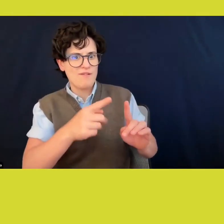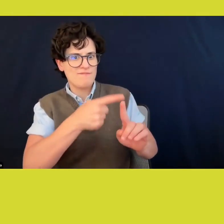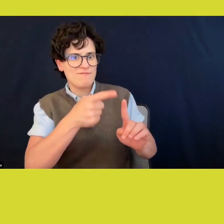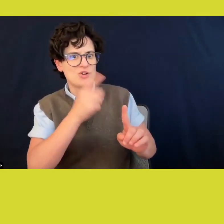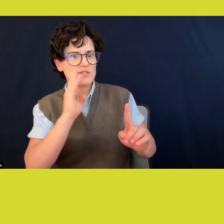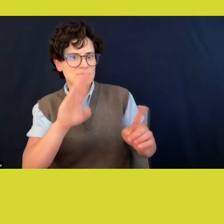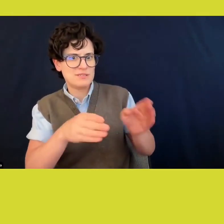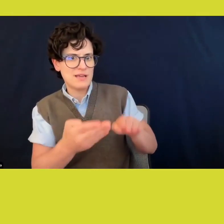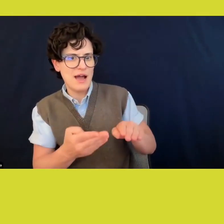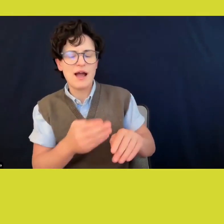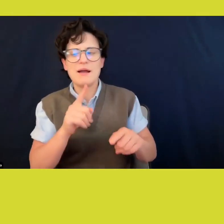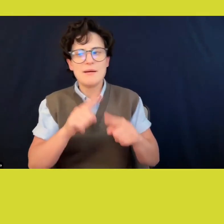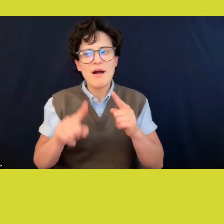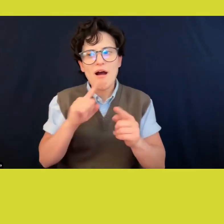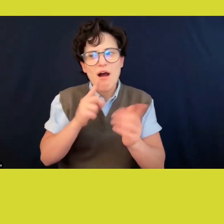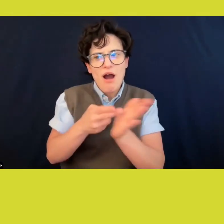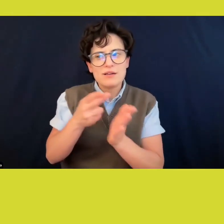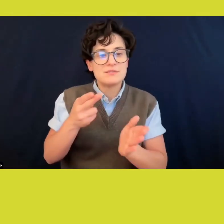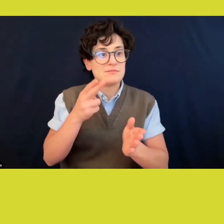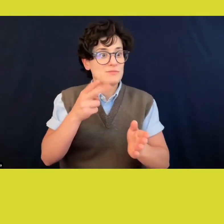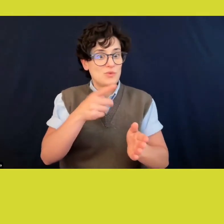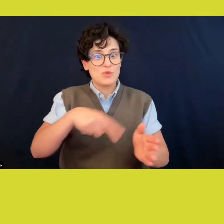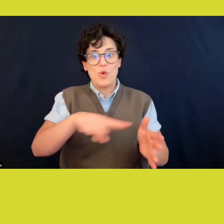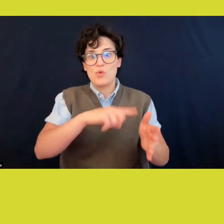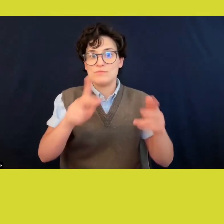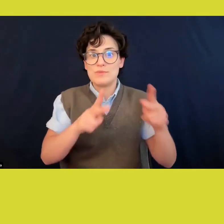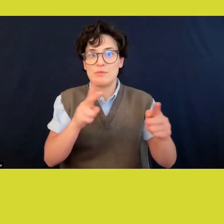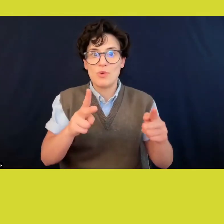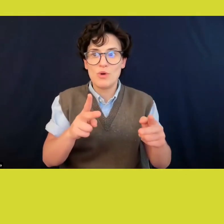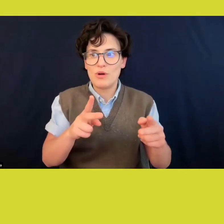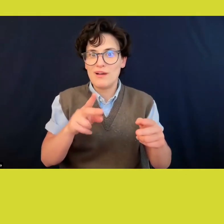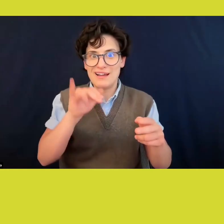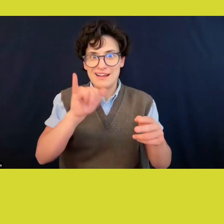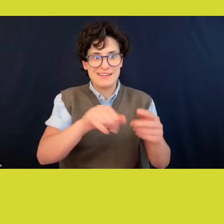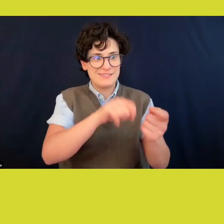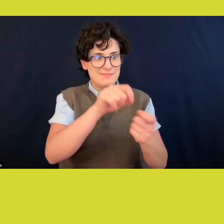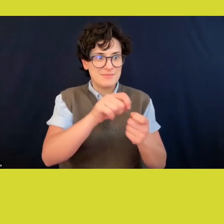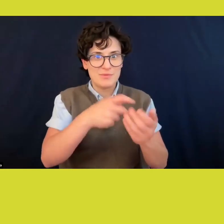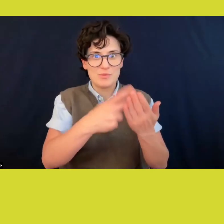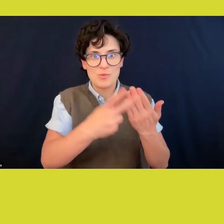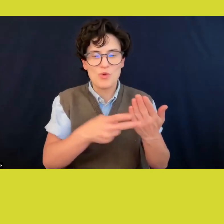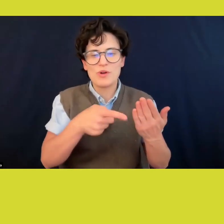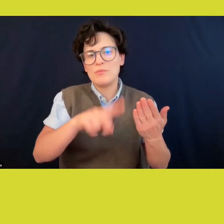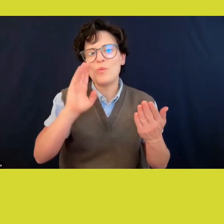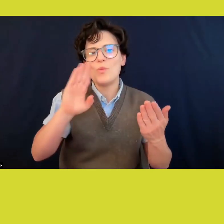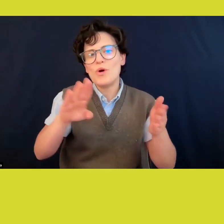have died anyway, because they were quite ill to begin with when they were, you know, taken off the streets.